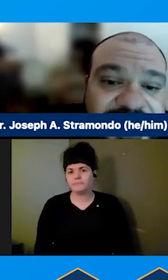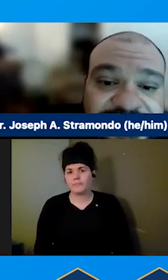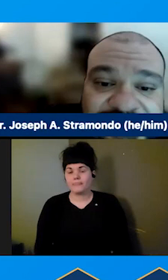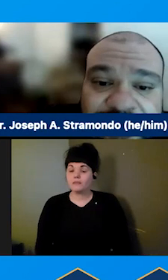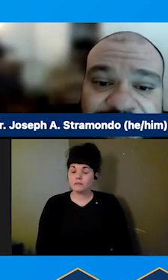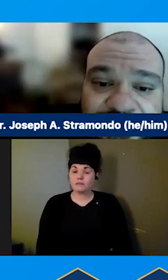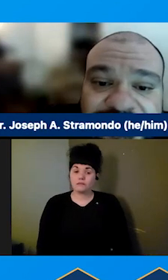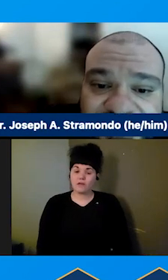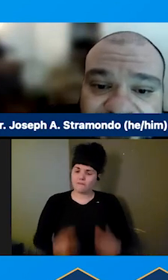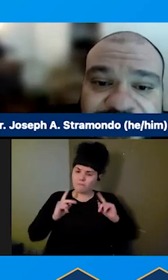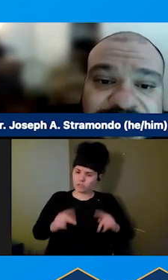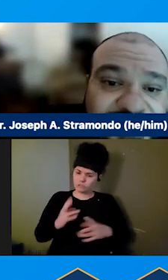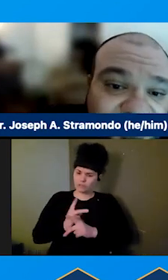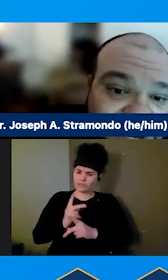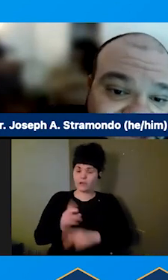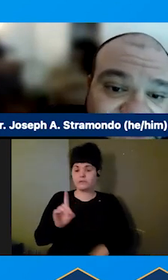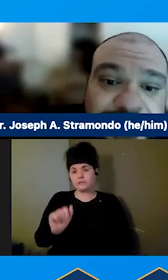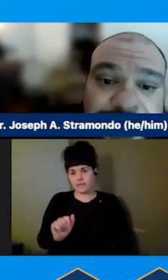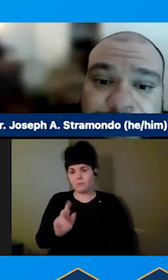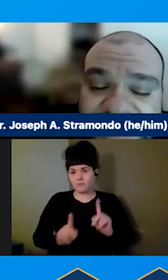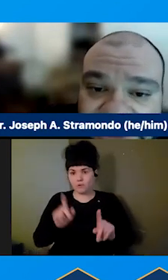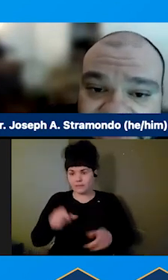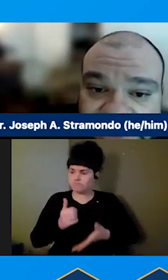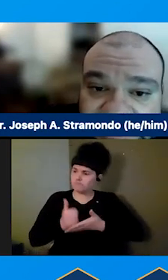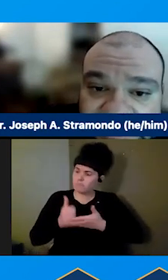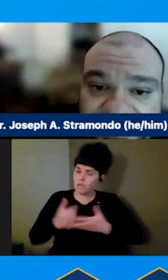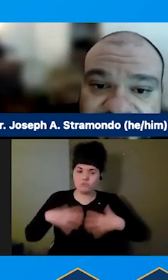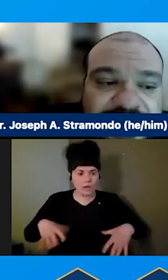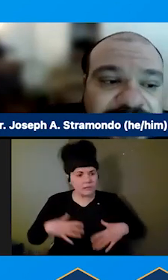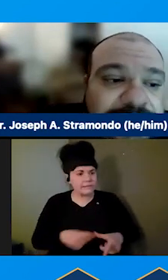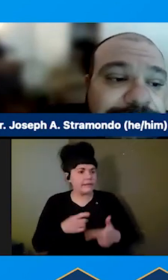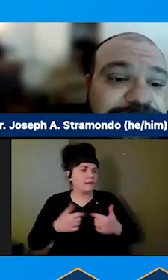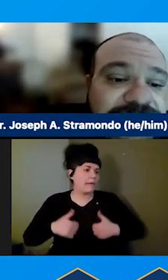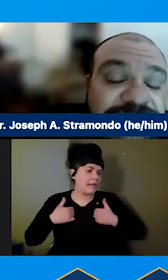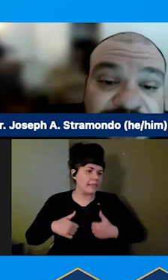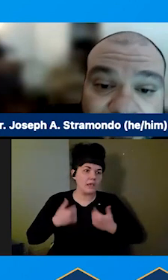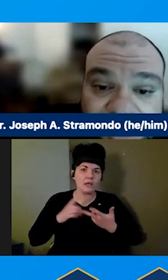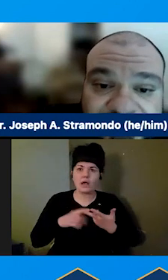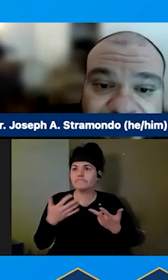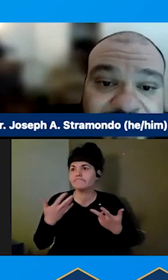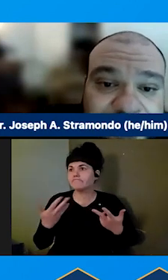that disabled folks need with things like dressing, bathing,